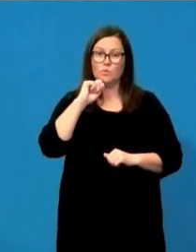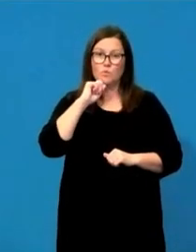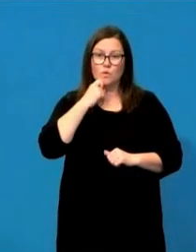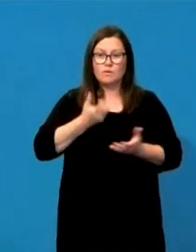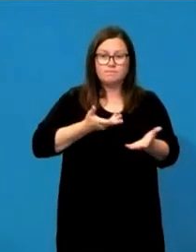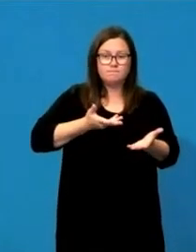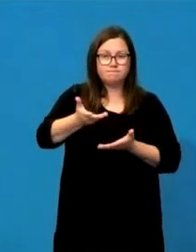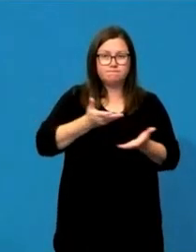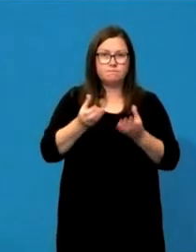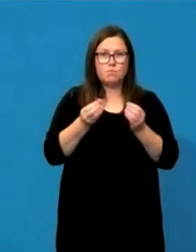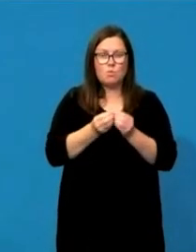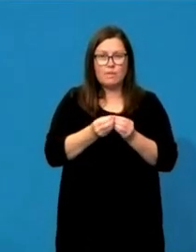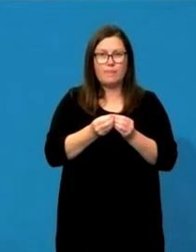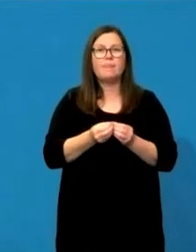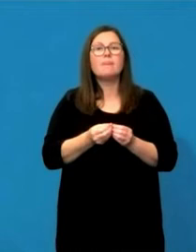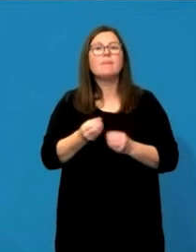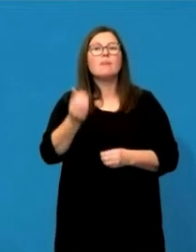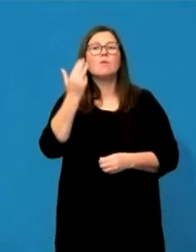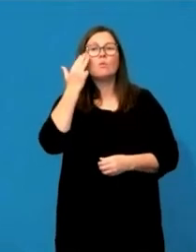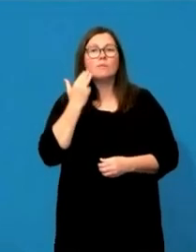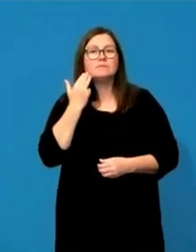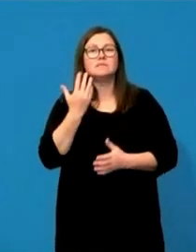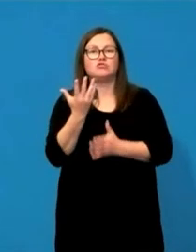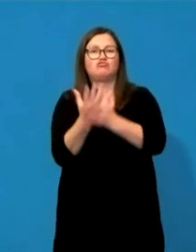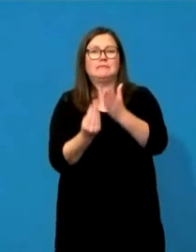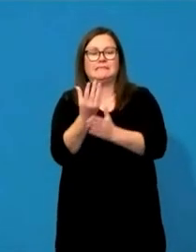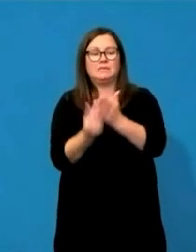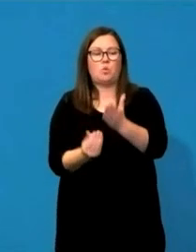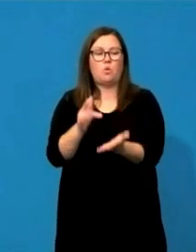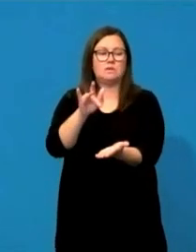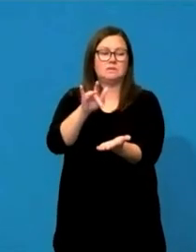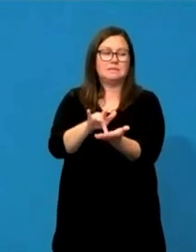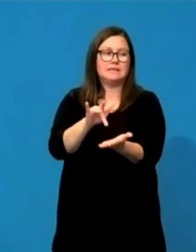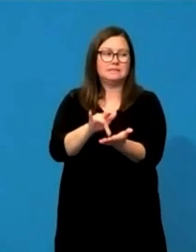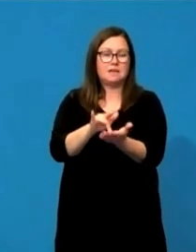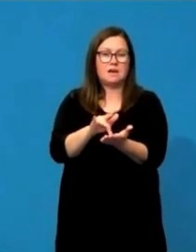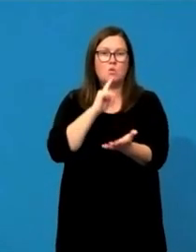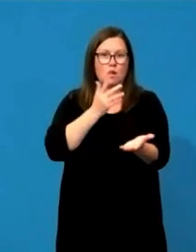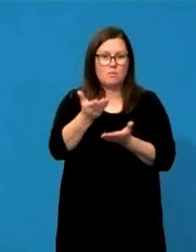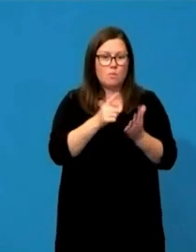we will be hearing from the Chief Executive Officer, Emily Carter, and Lauren Rice, who